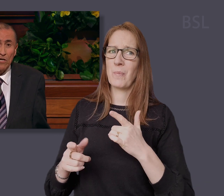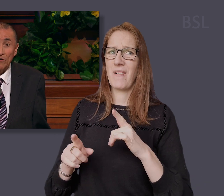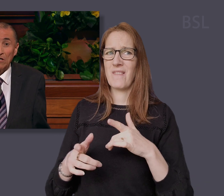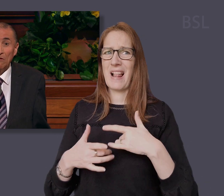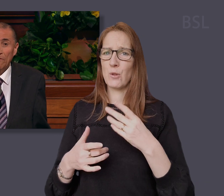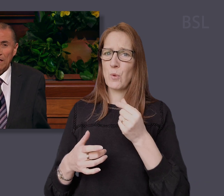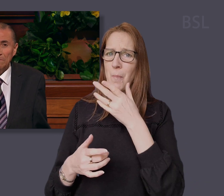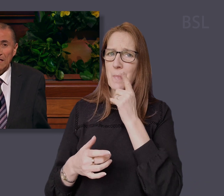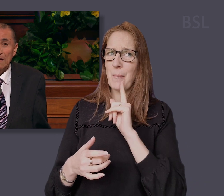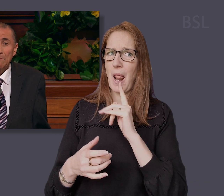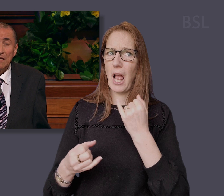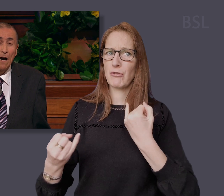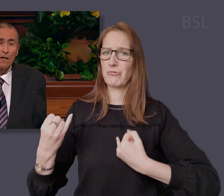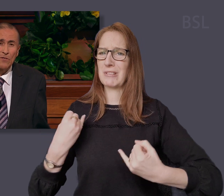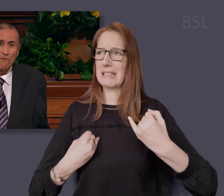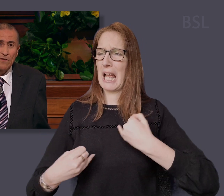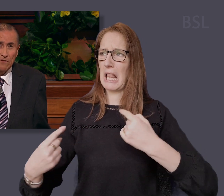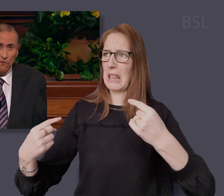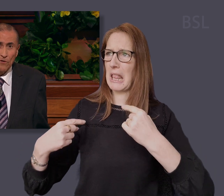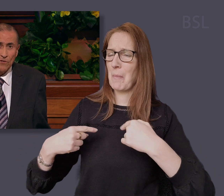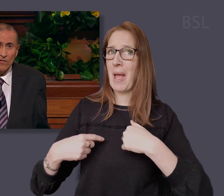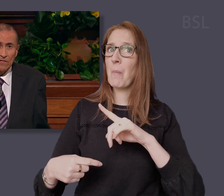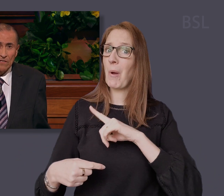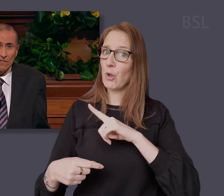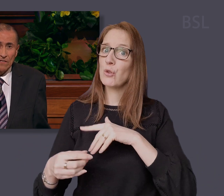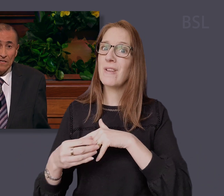were critical of him because of his divorce.